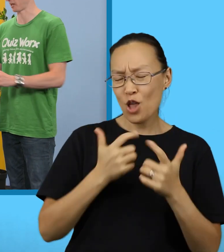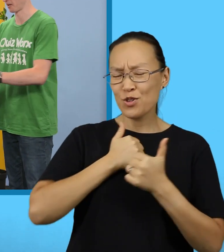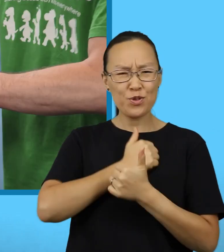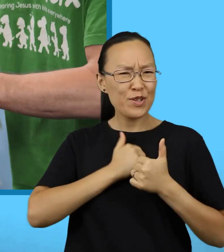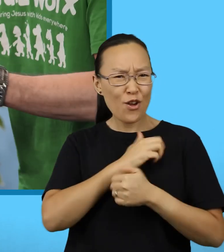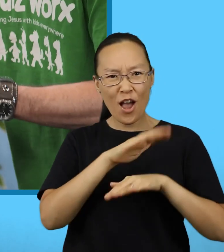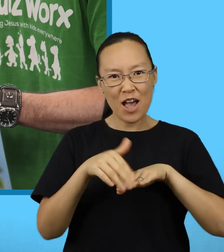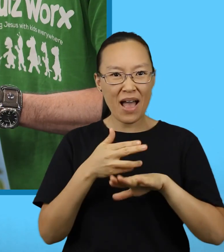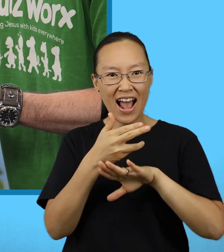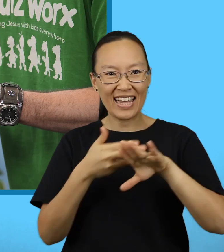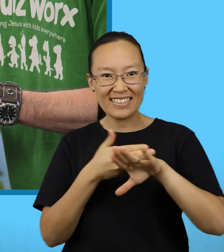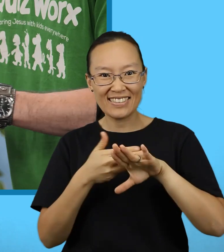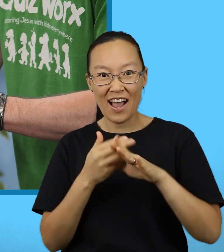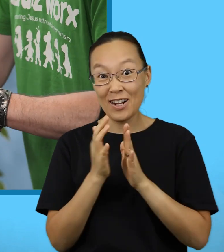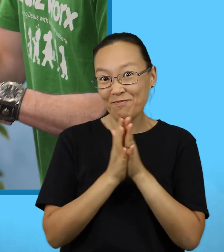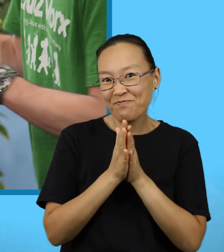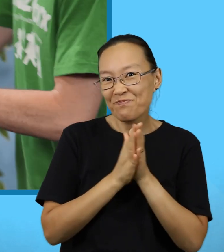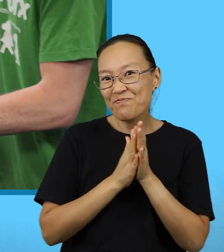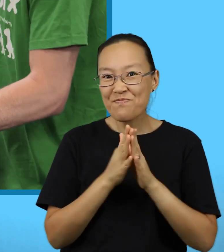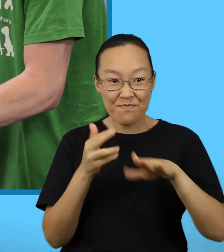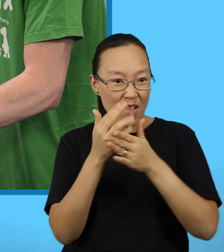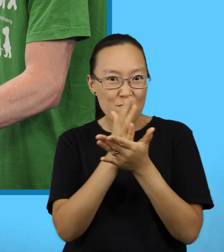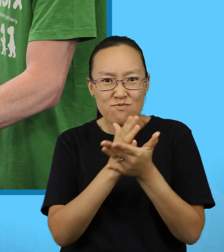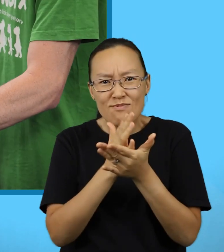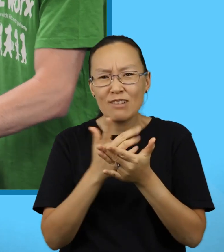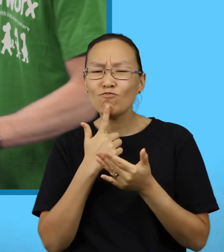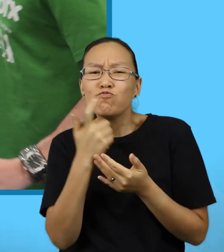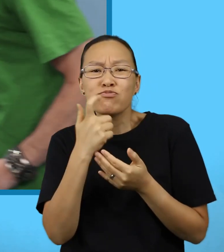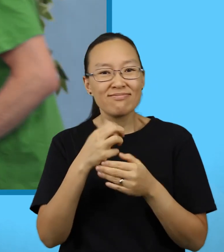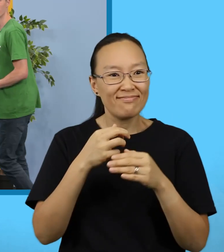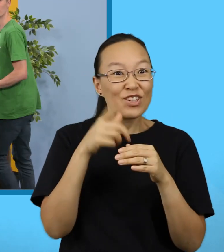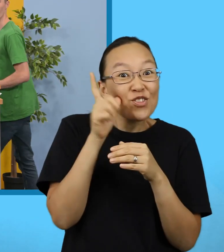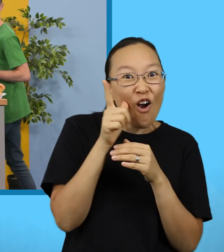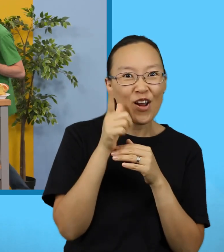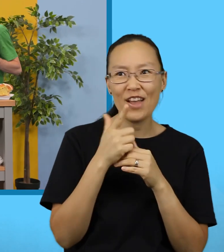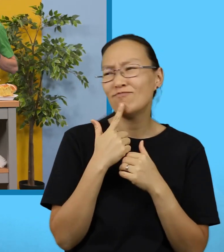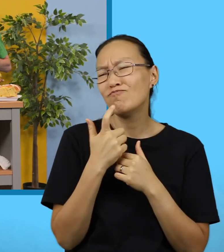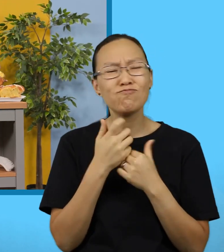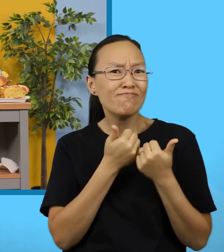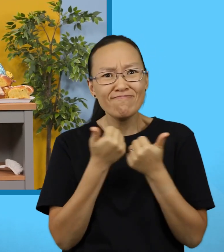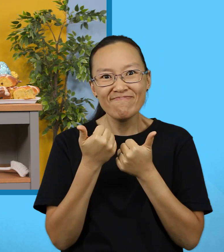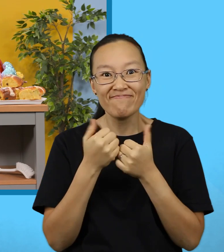like the hot cross buns and the Easter eggs. But did you know that Christians believe